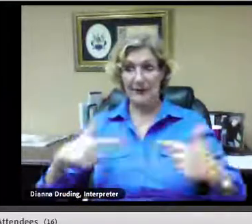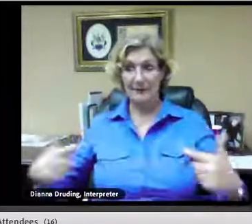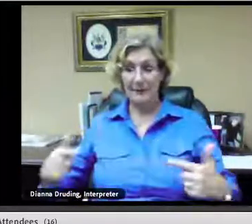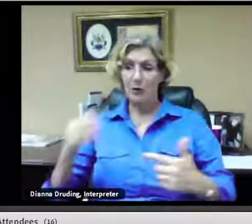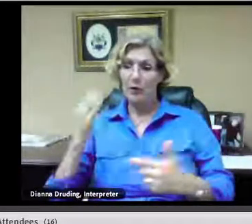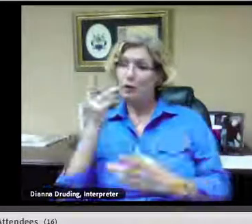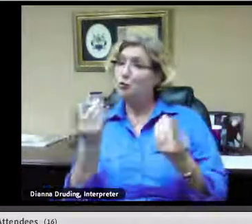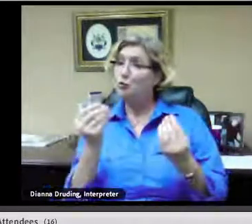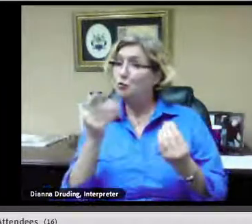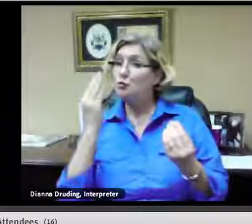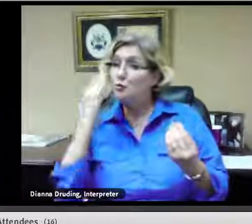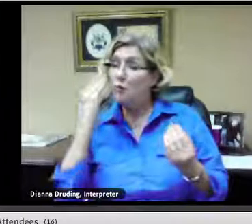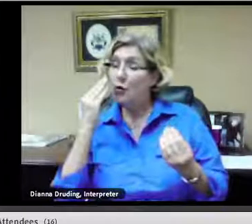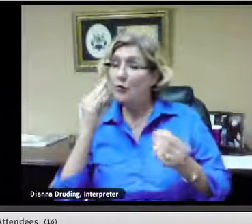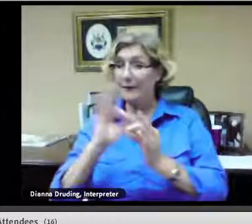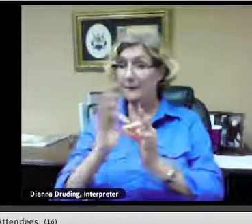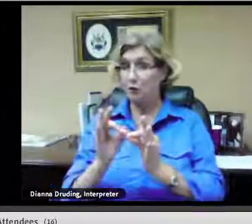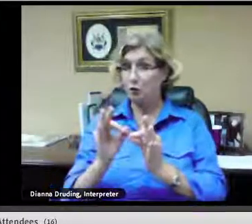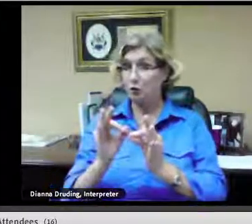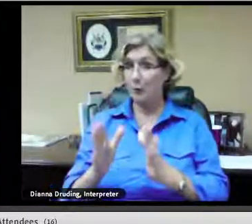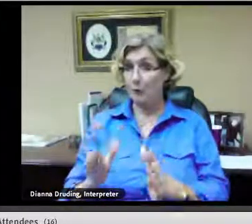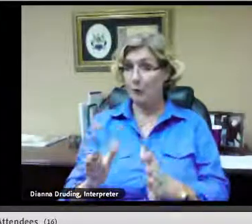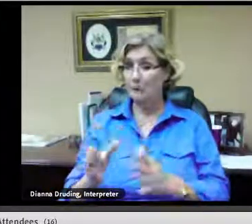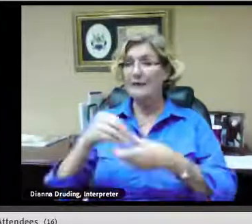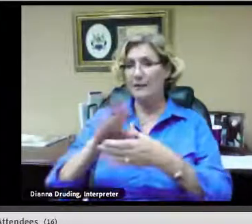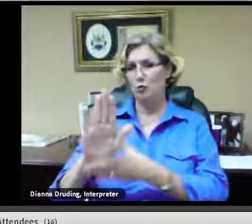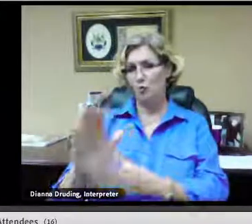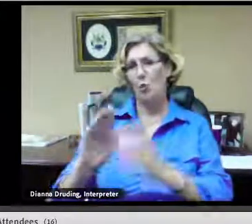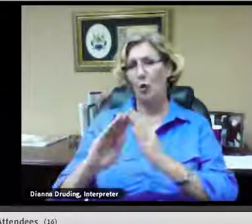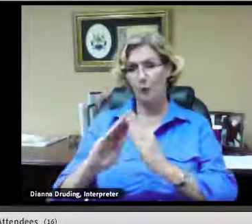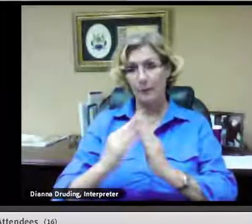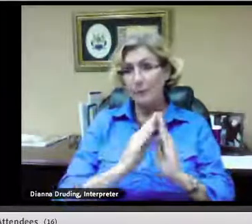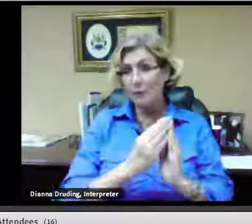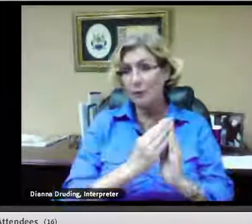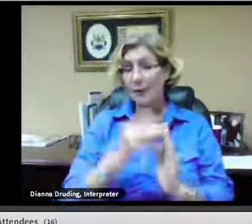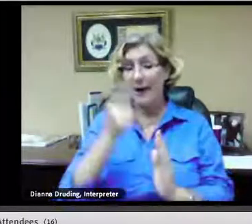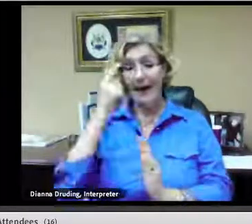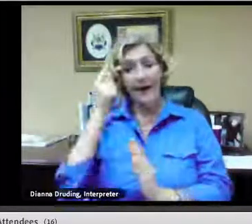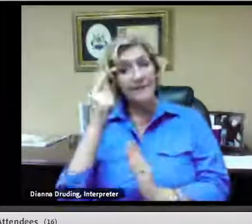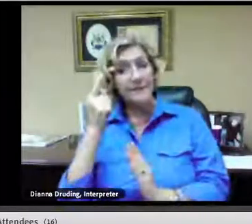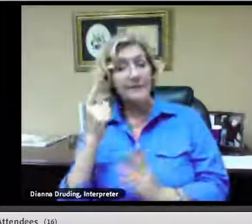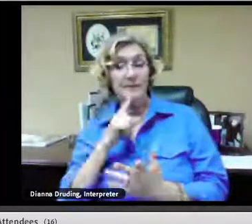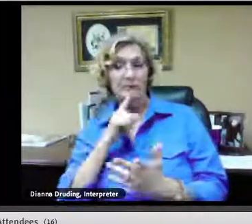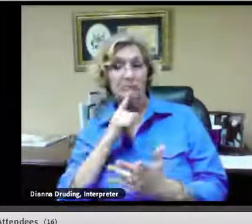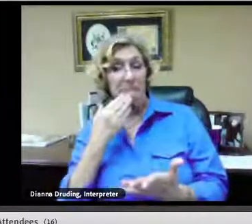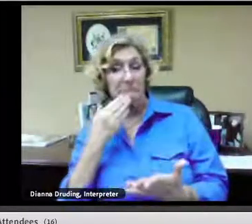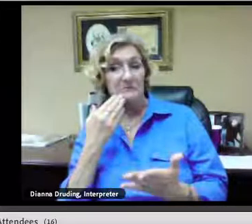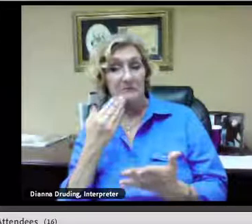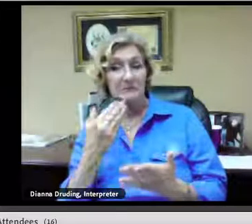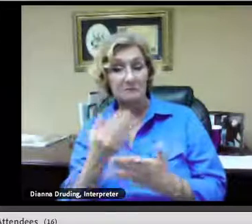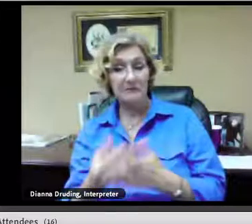Okay? I think that, you know, there's a practical component here, and this goes back to kind of asking the questions.